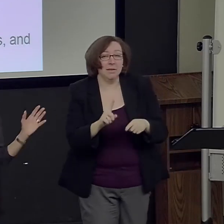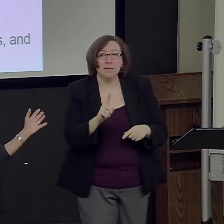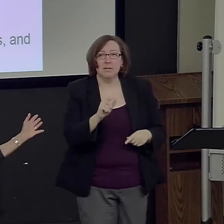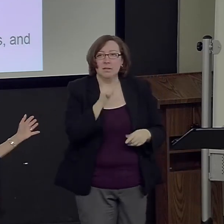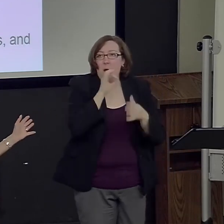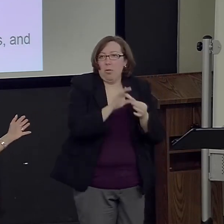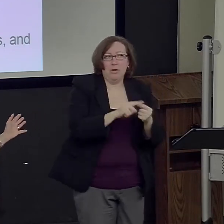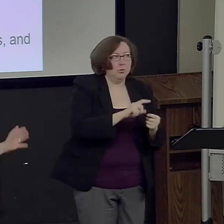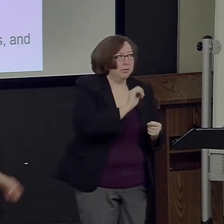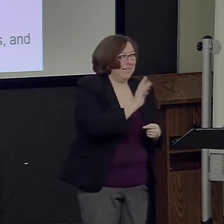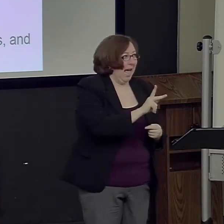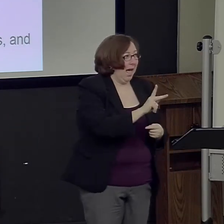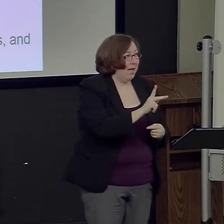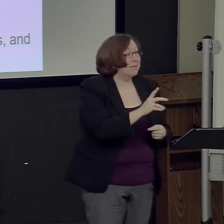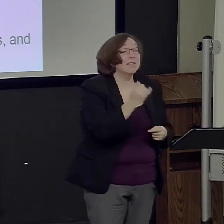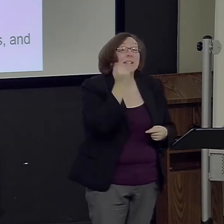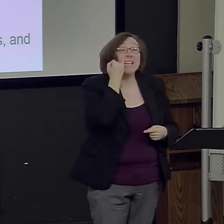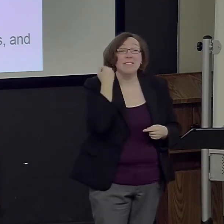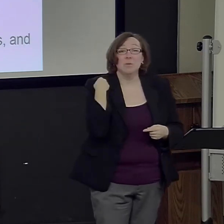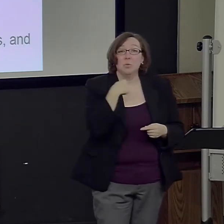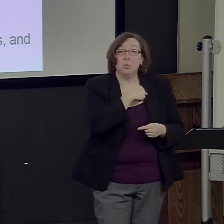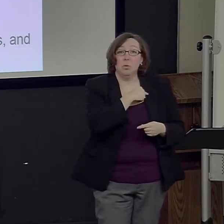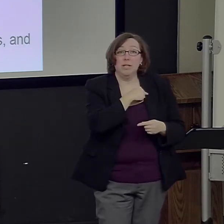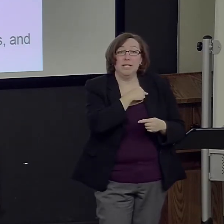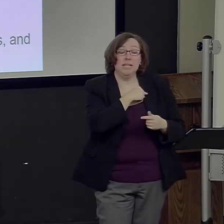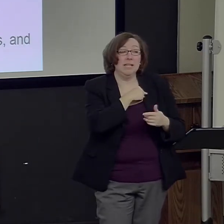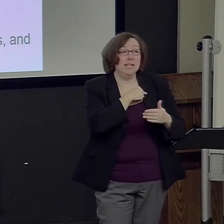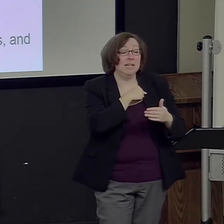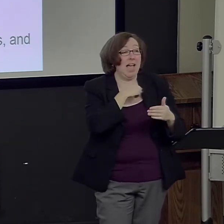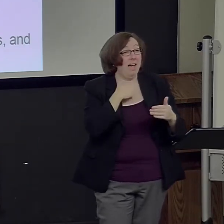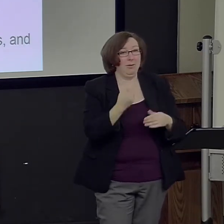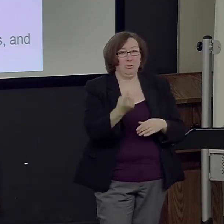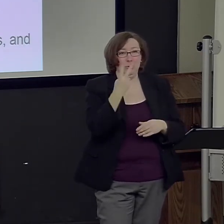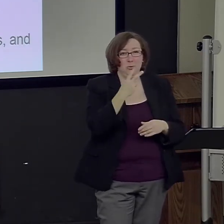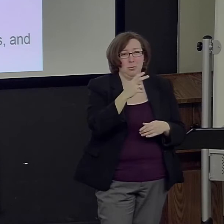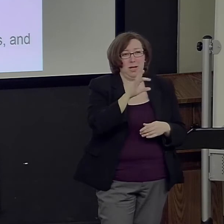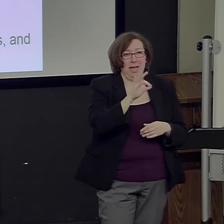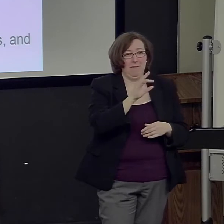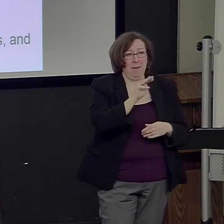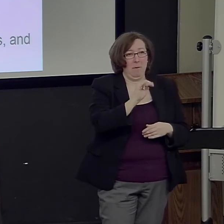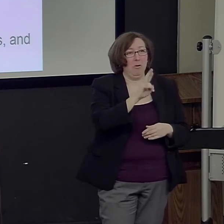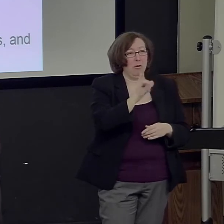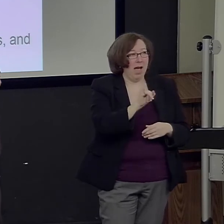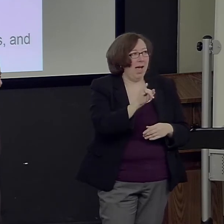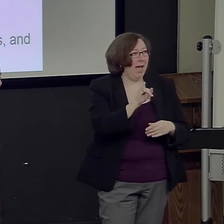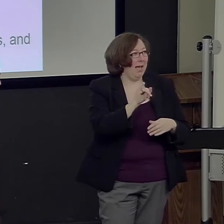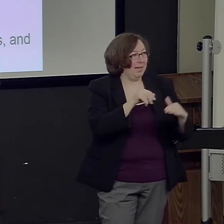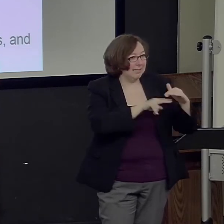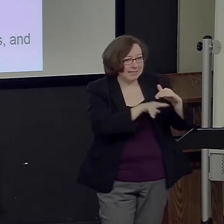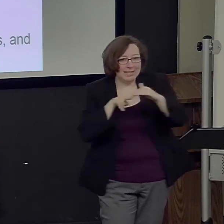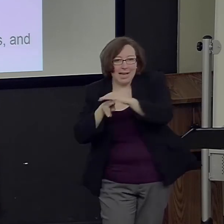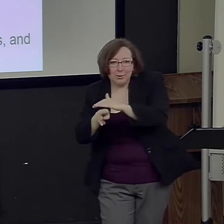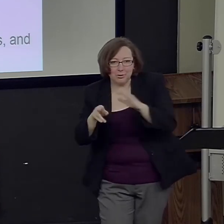and you miss that totally when we chain scanners together. Good question, thank you.